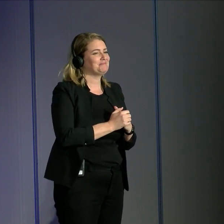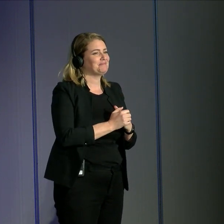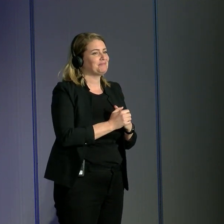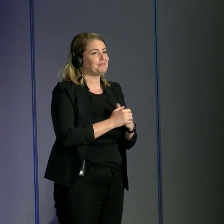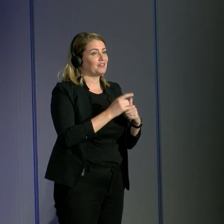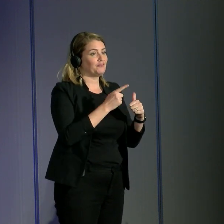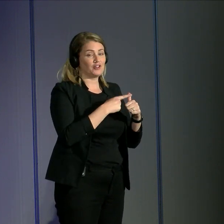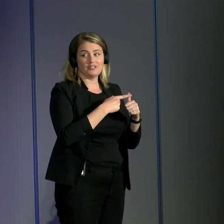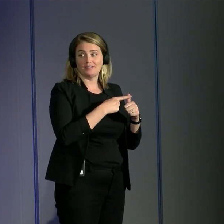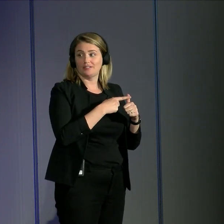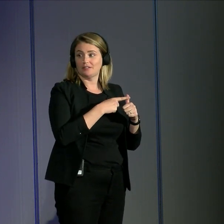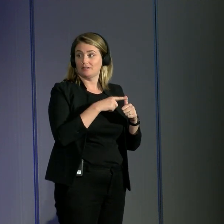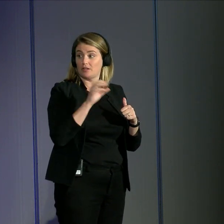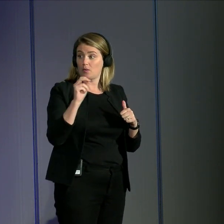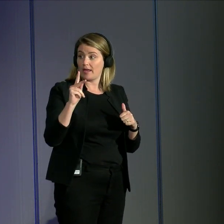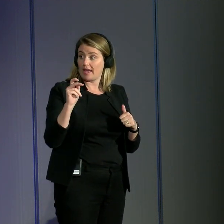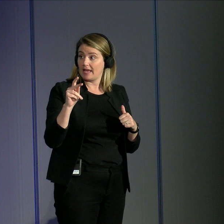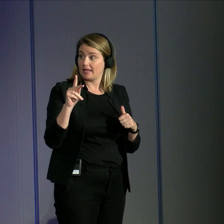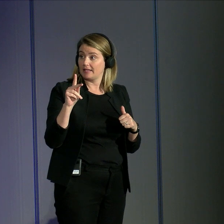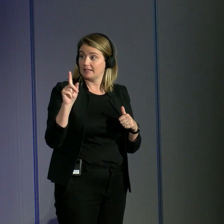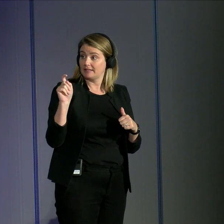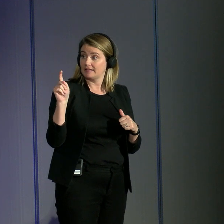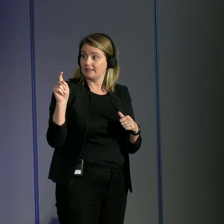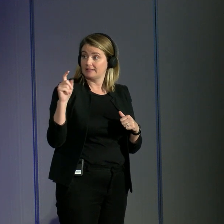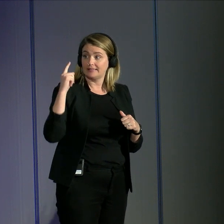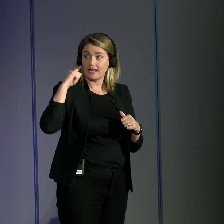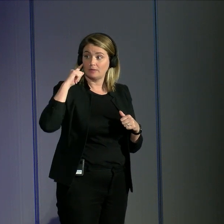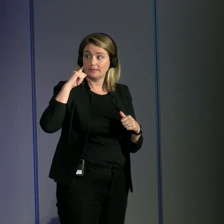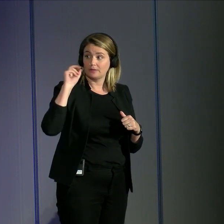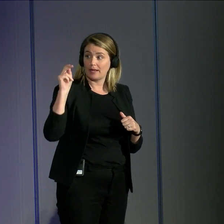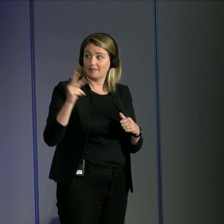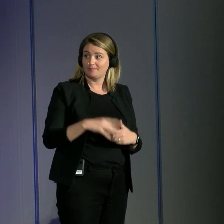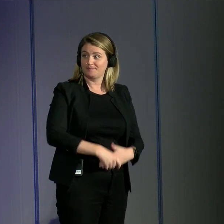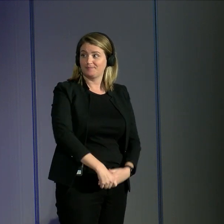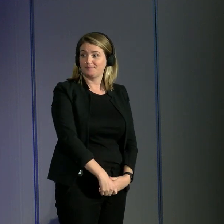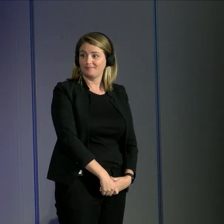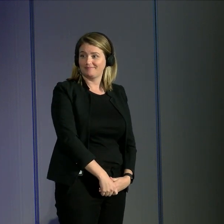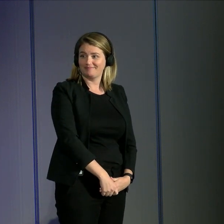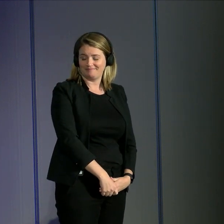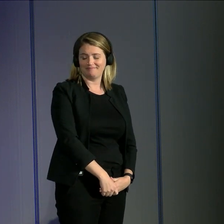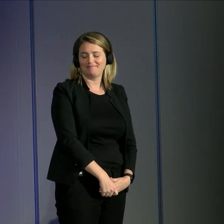Are we okay with the sound? Thank you.